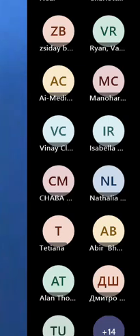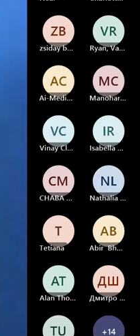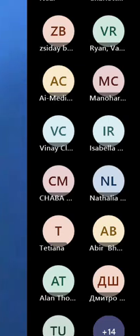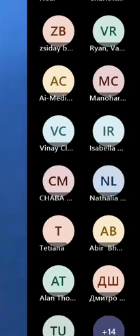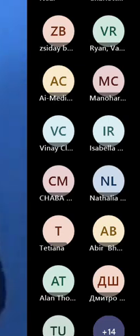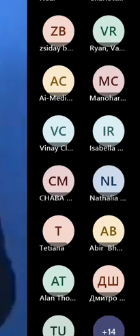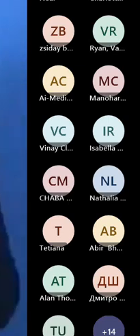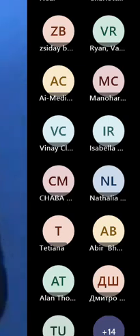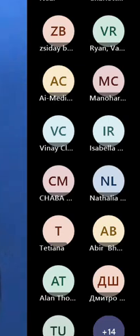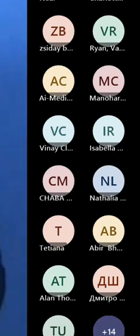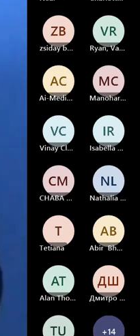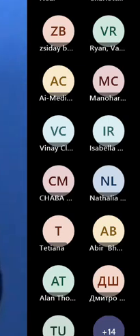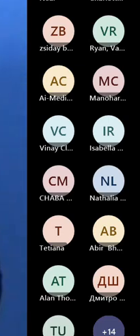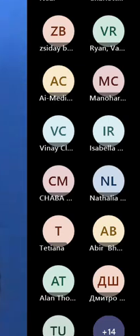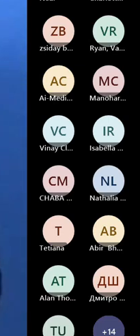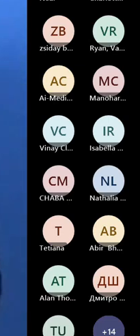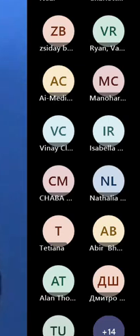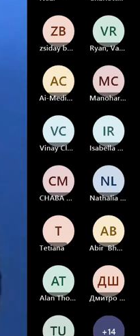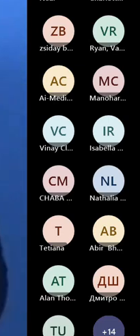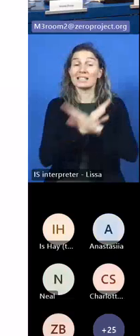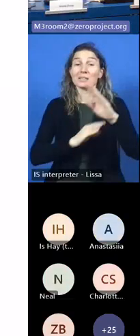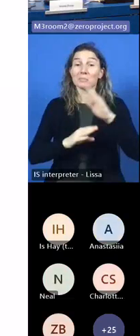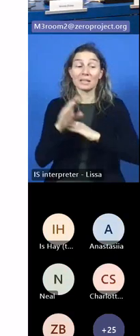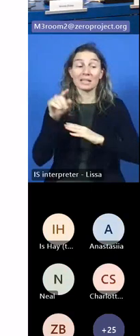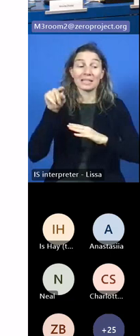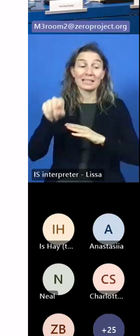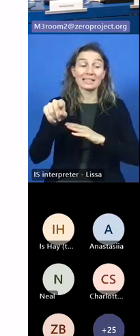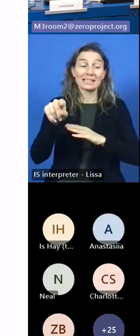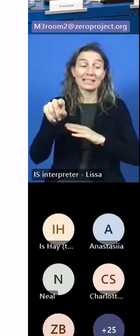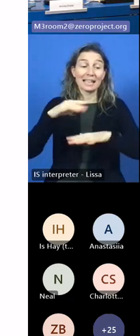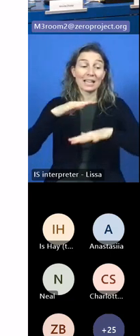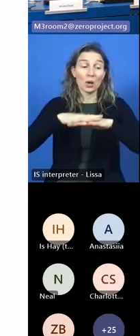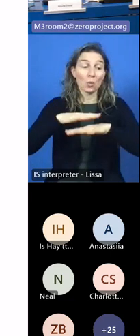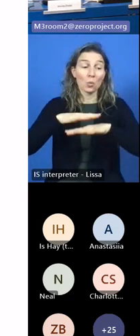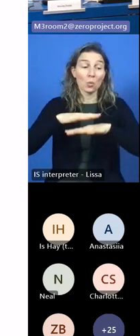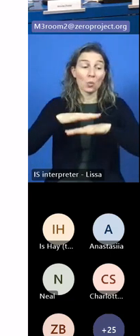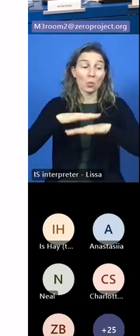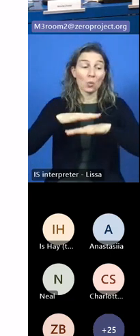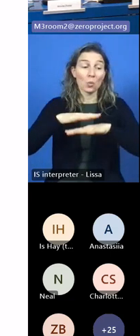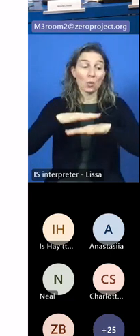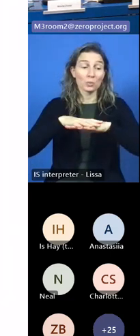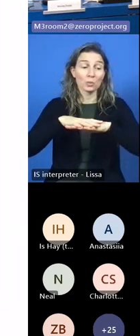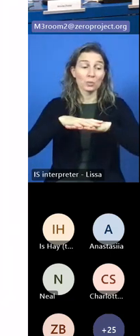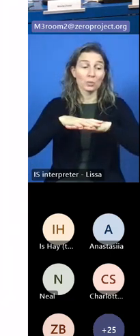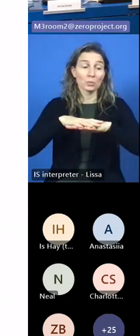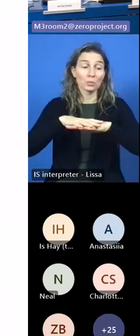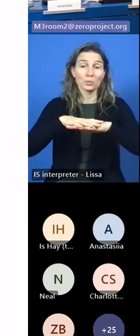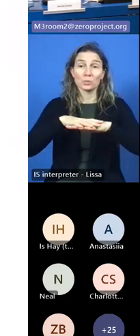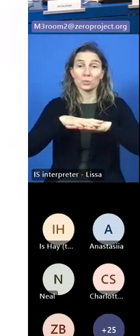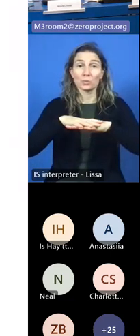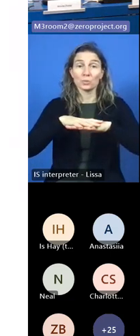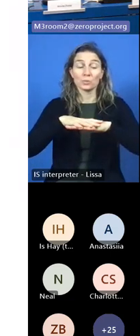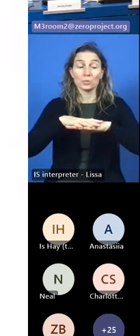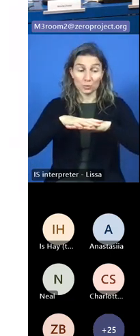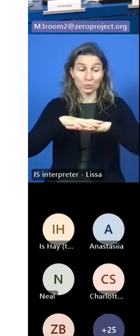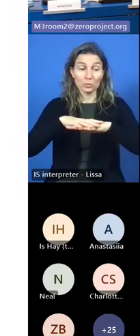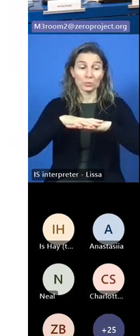Network. I'm an Indian woman in her late 40s with long black hair and a black dress. I have glasses